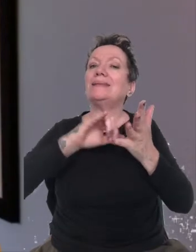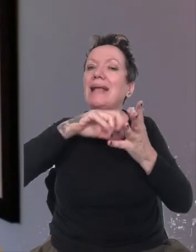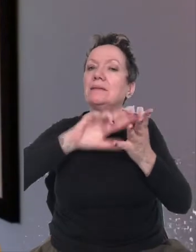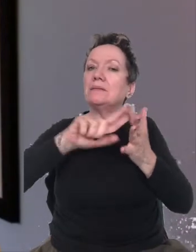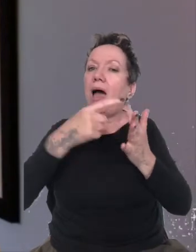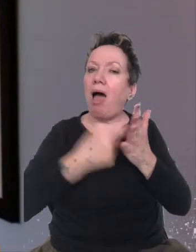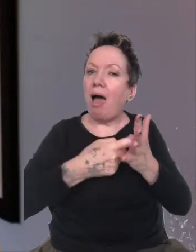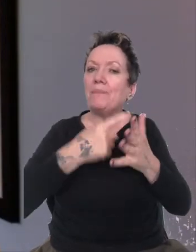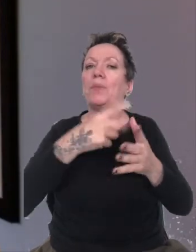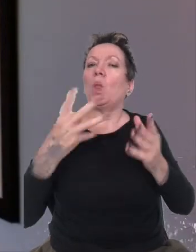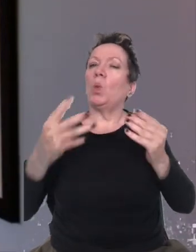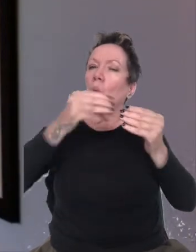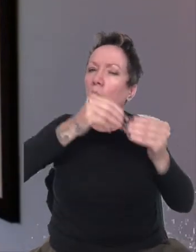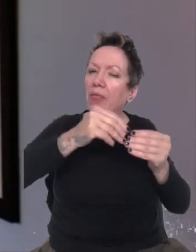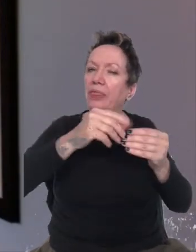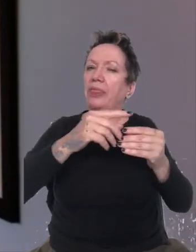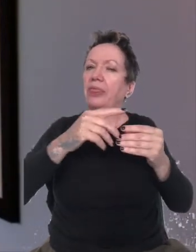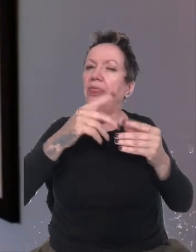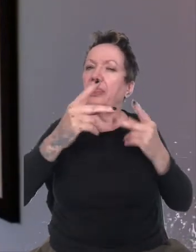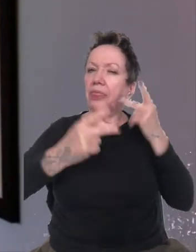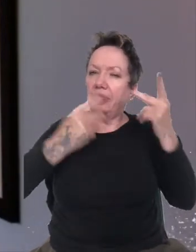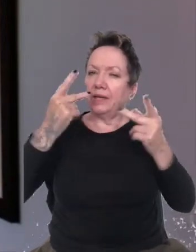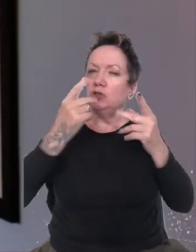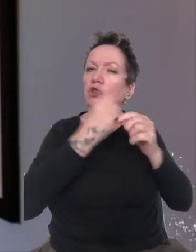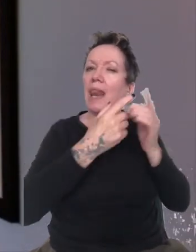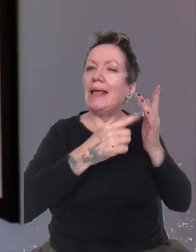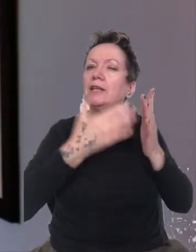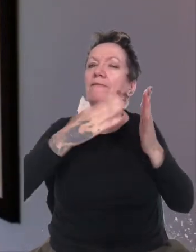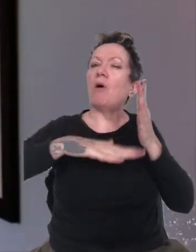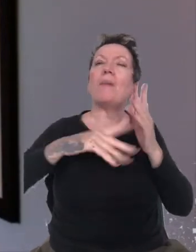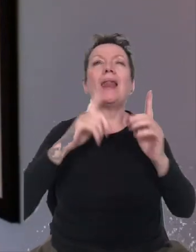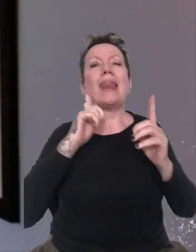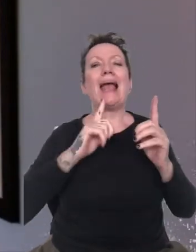was accompanied by, uh, Gelise from ladies of the midnight blue.